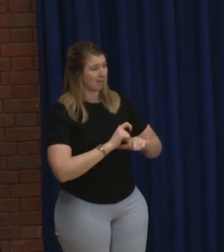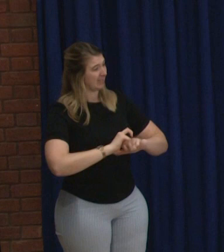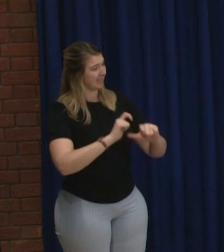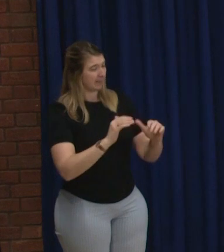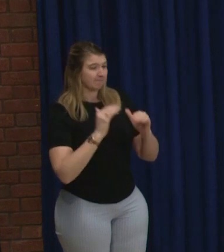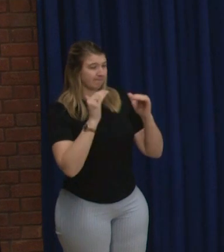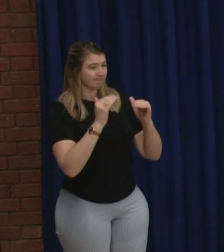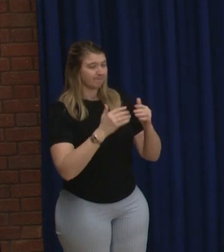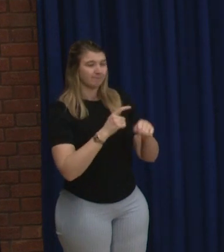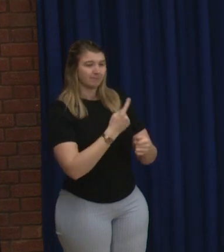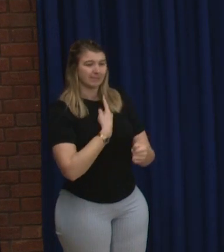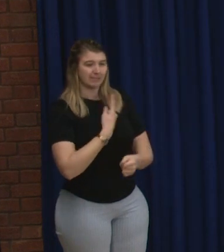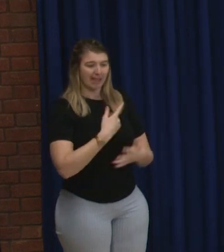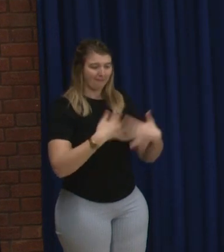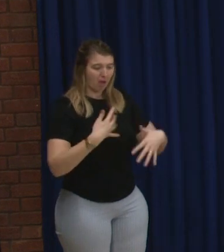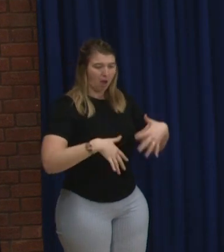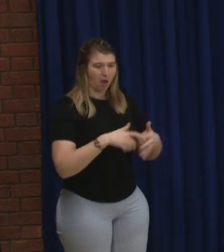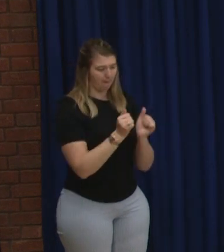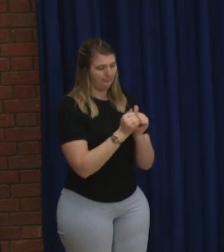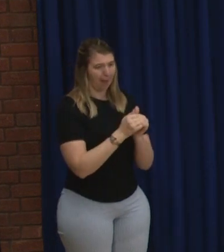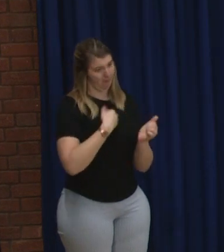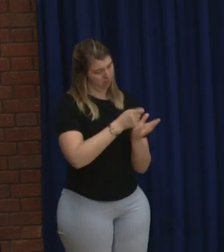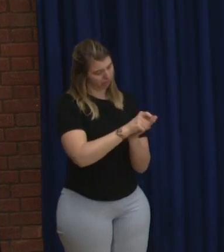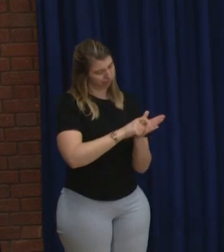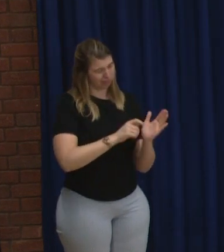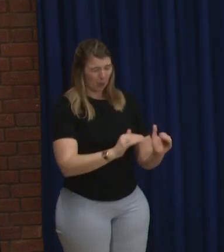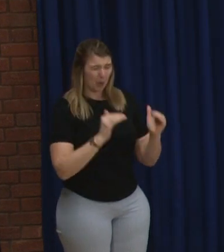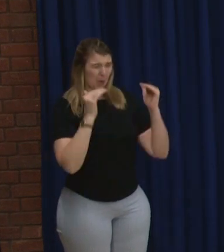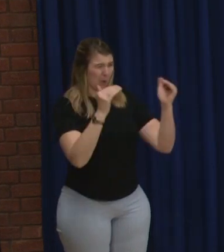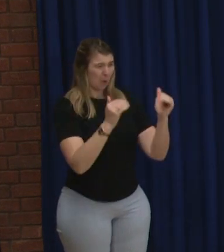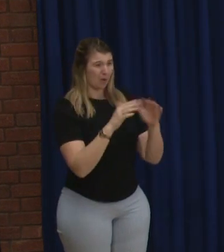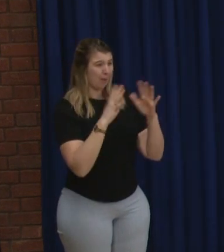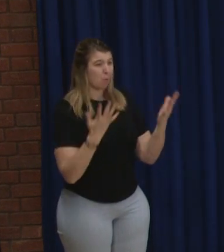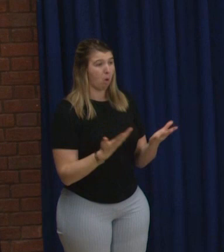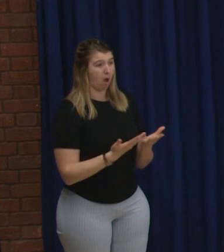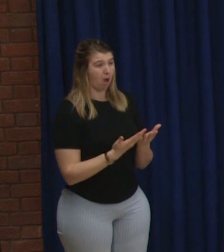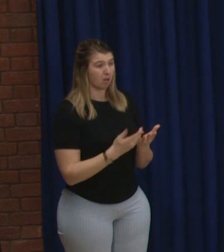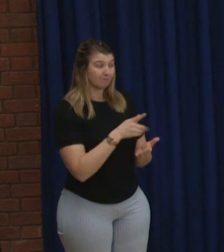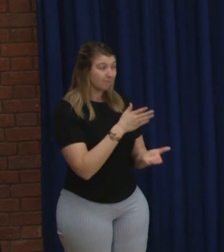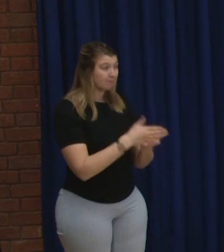made my reputation, that paper actually came out of a study we did where we got the wrong result,